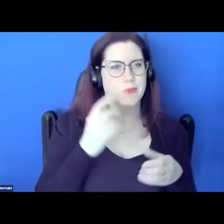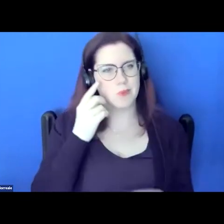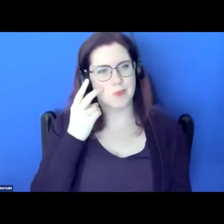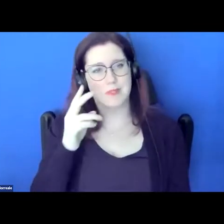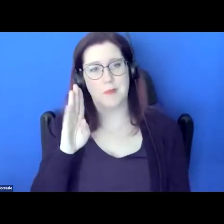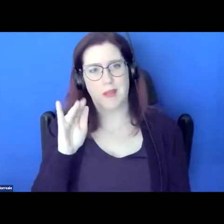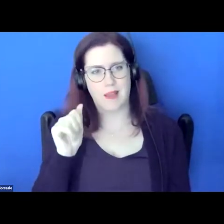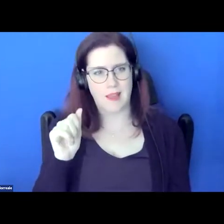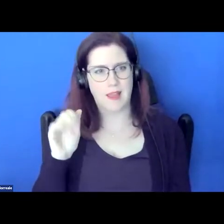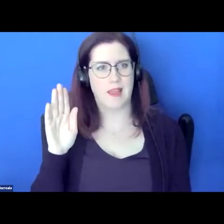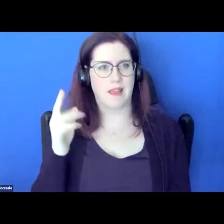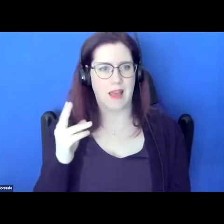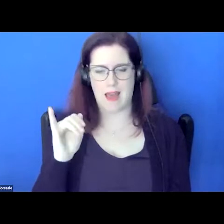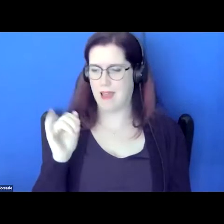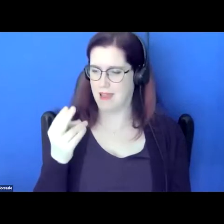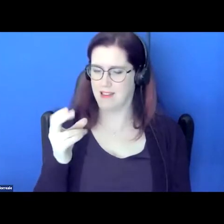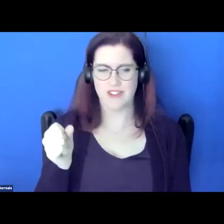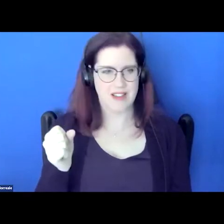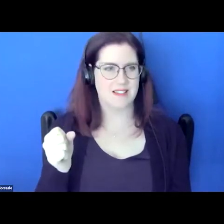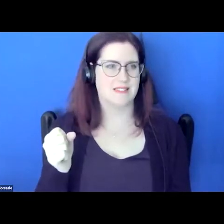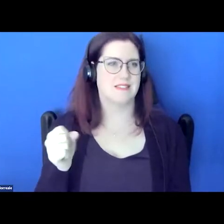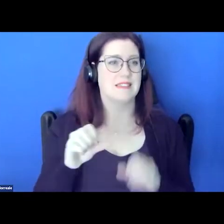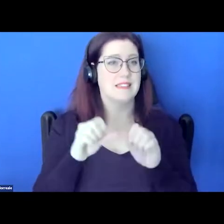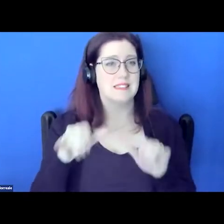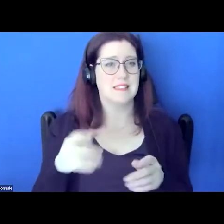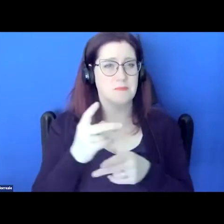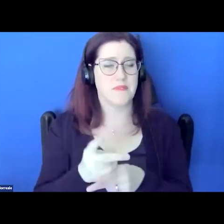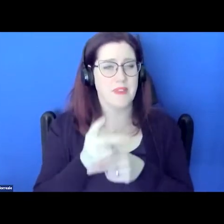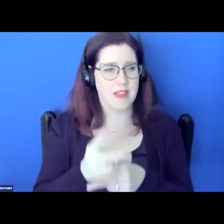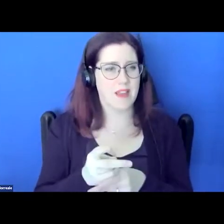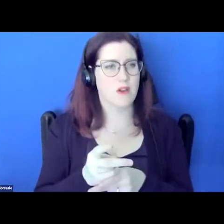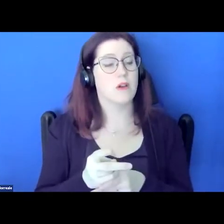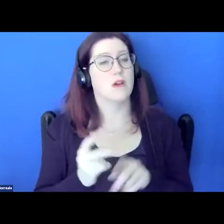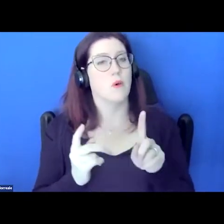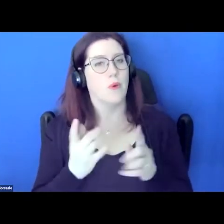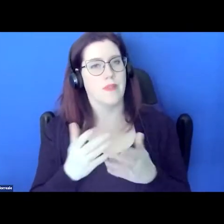So just to bring up one thing about tribal self-governance is there was an Indian Self-determination